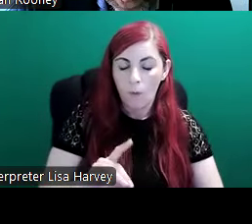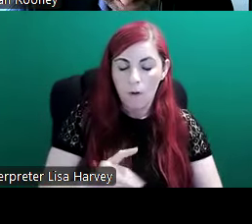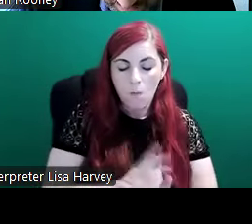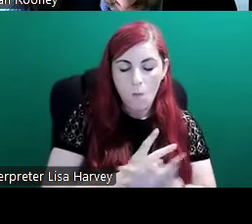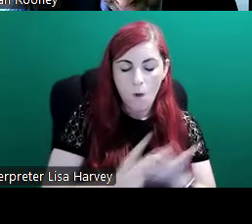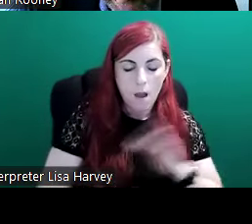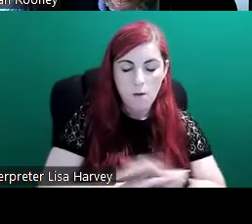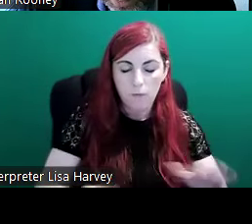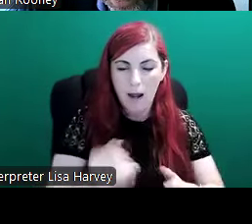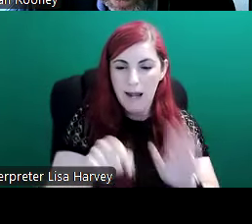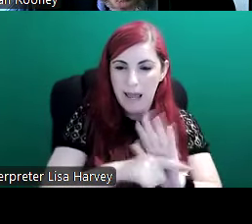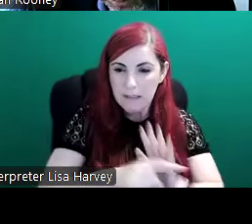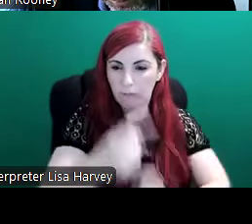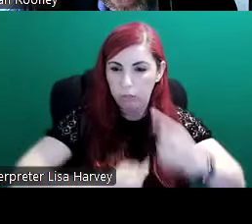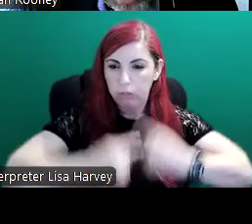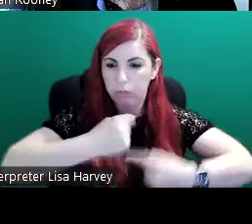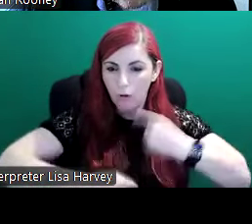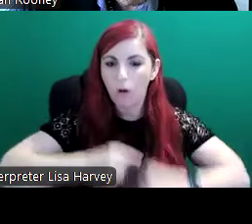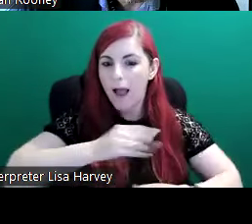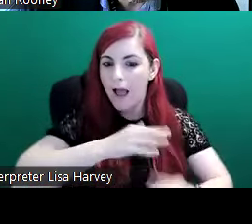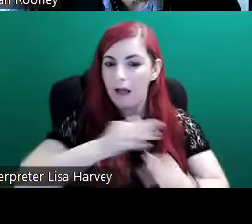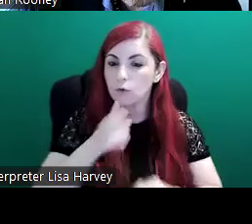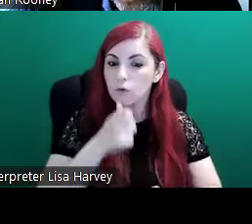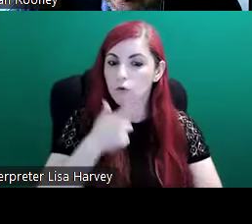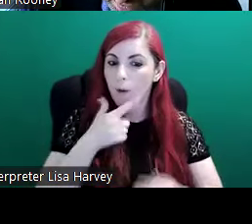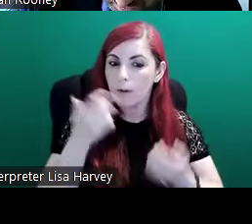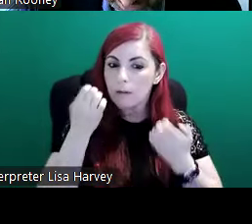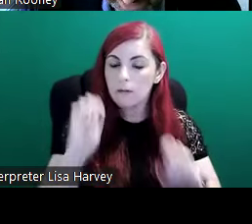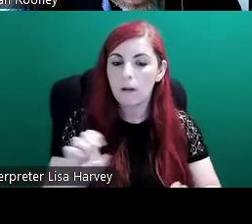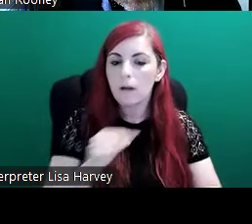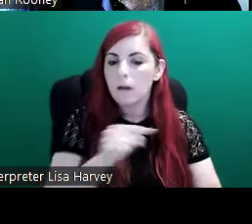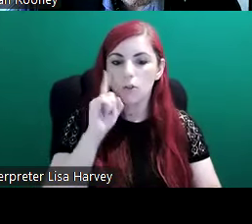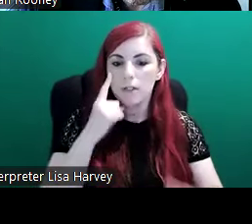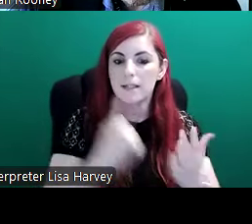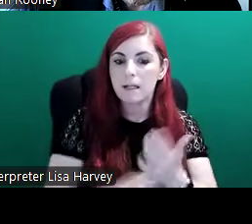Jellett's art had received in Dublin, entered an Anglican convent in Cornwall in 1925